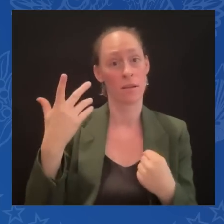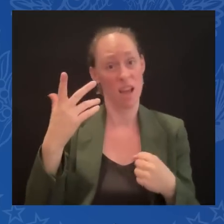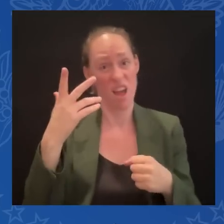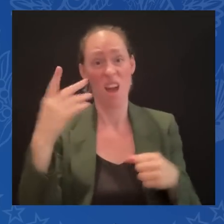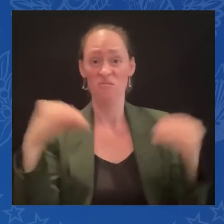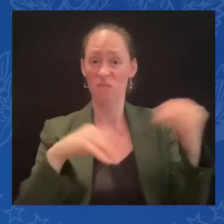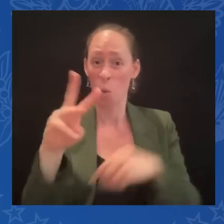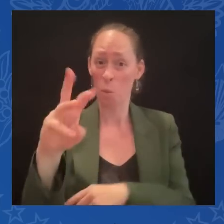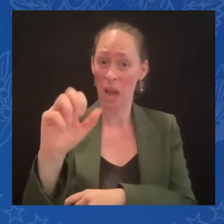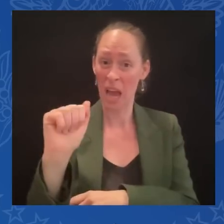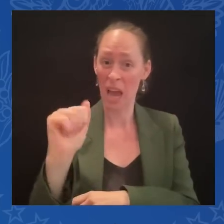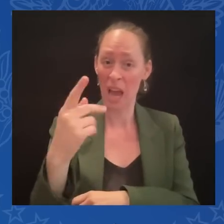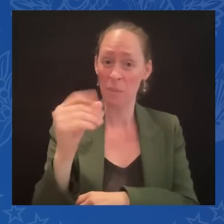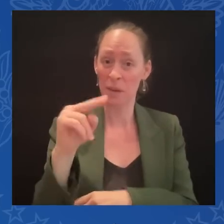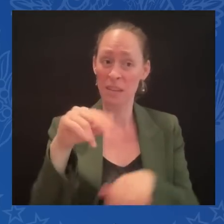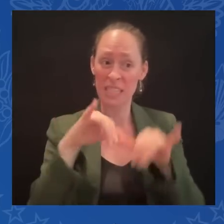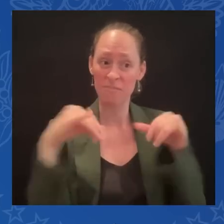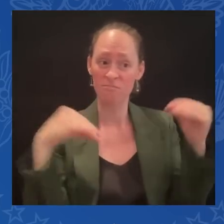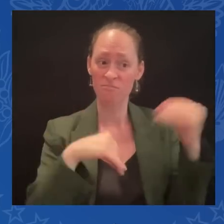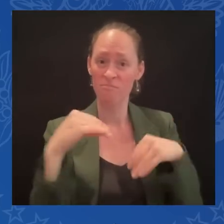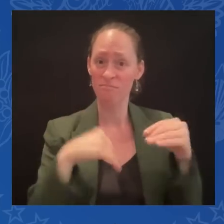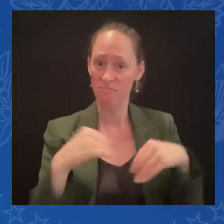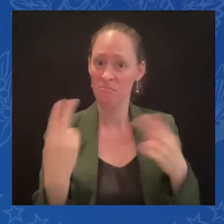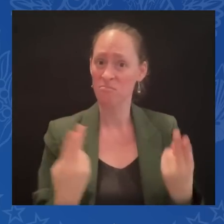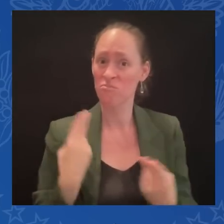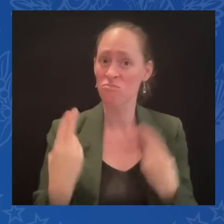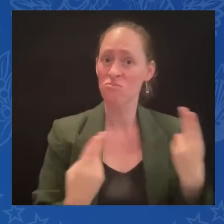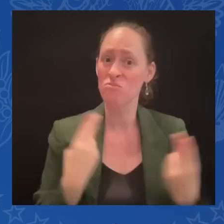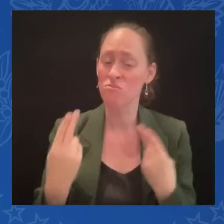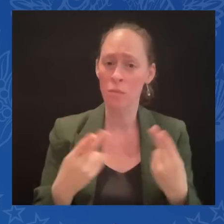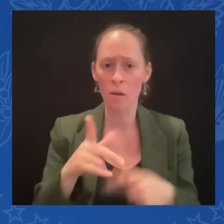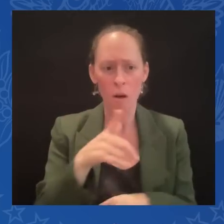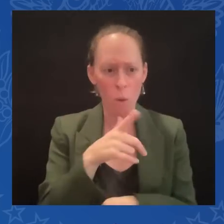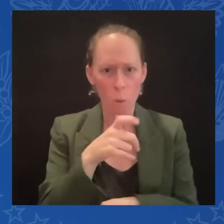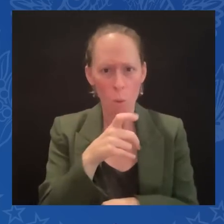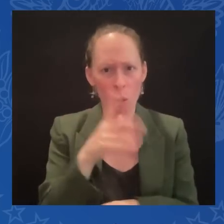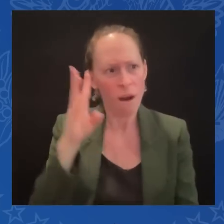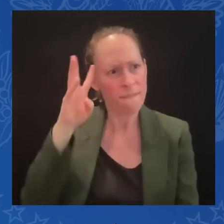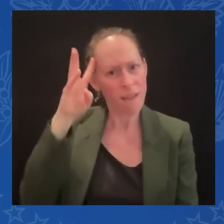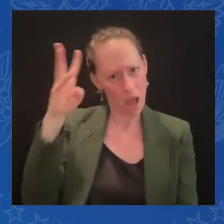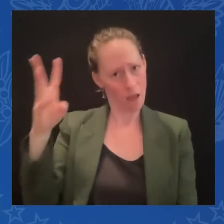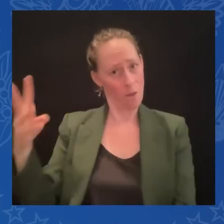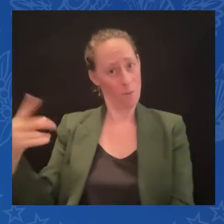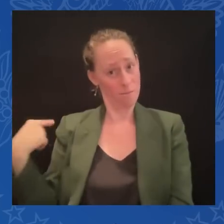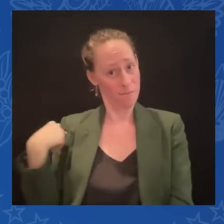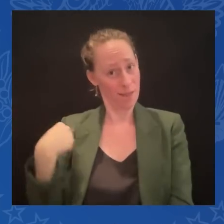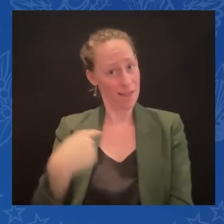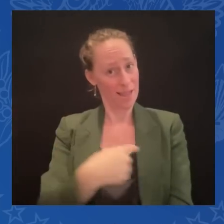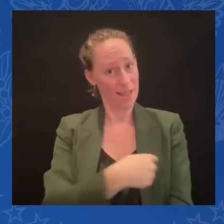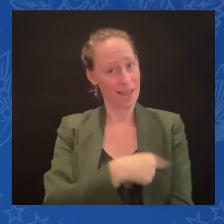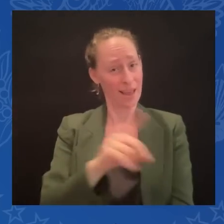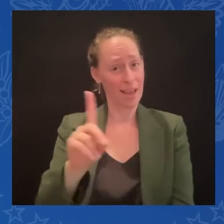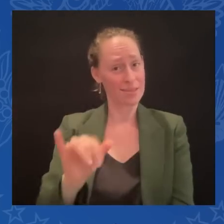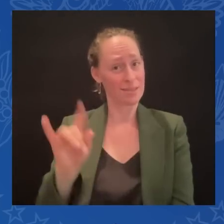We sophisticated those chips. We made them what they are. But over time, we went from producing nearly 40 percent